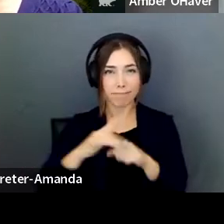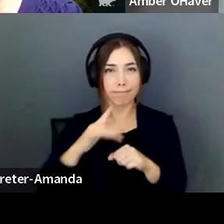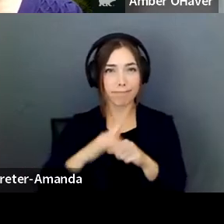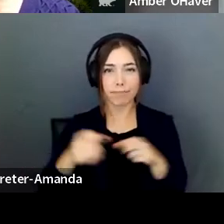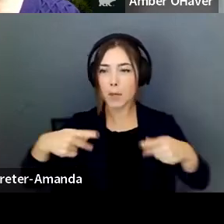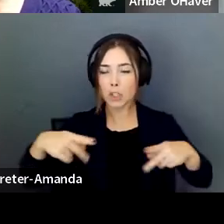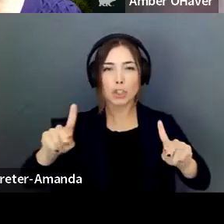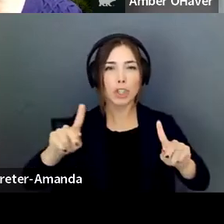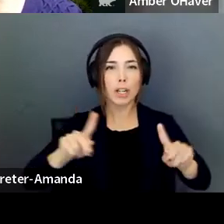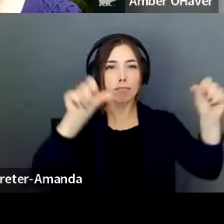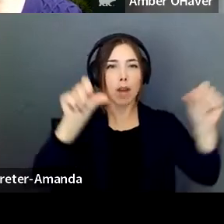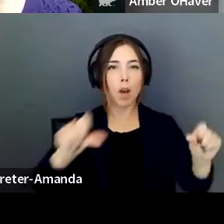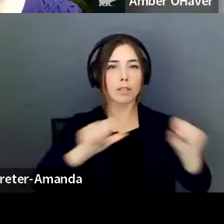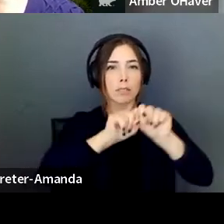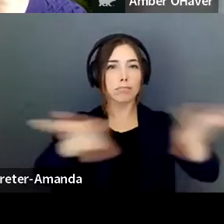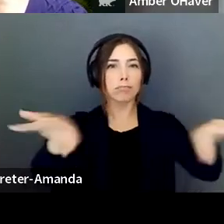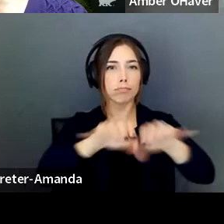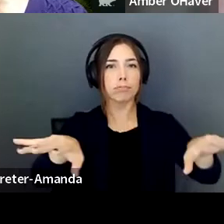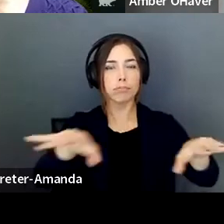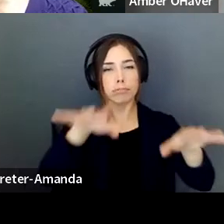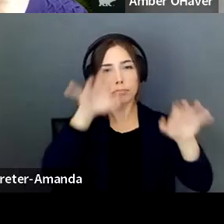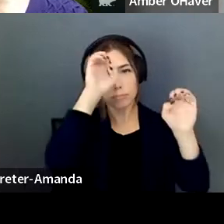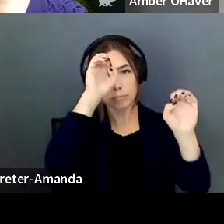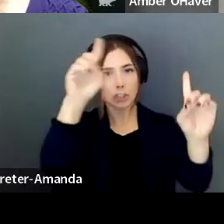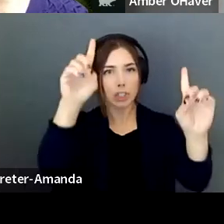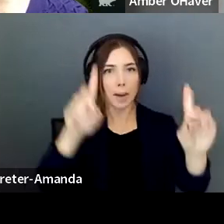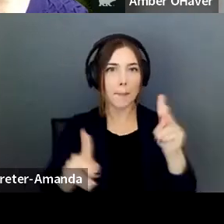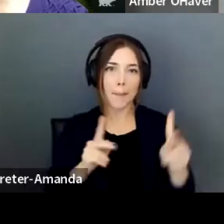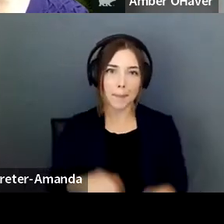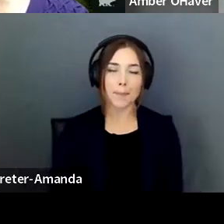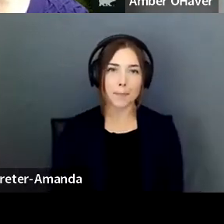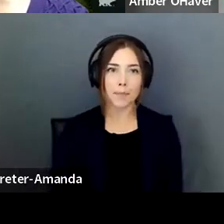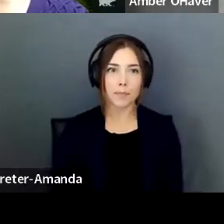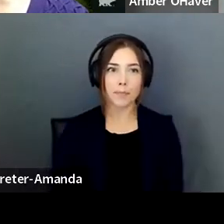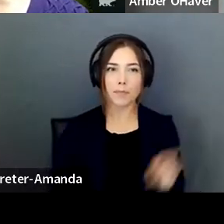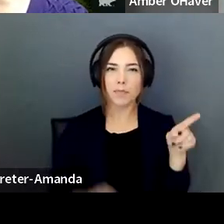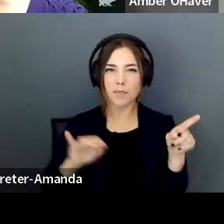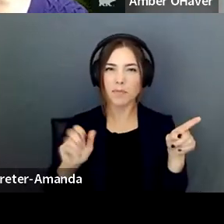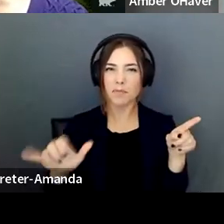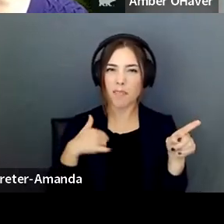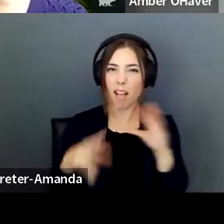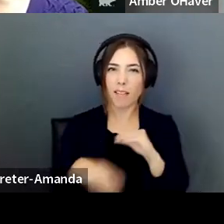others by doing so. I'll follow up on that.